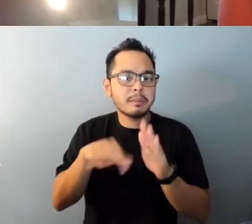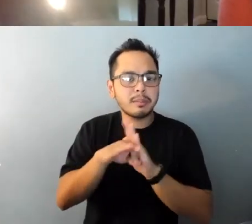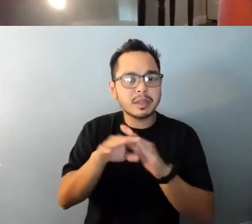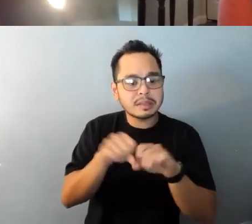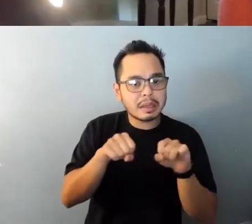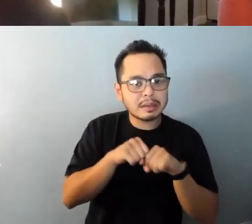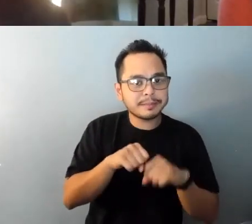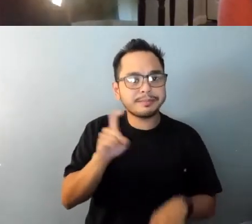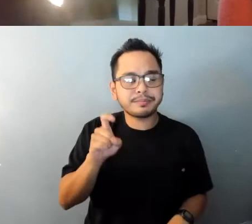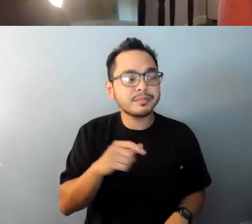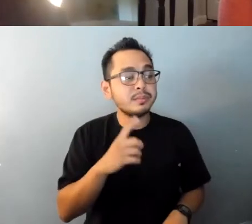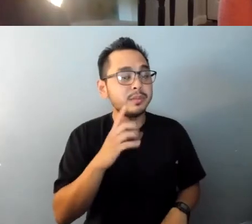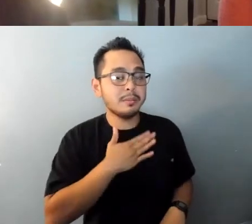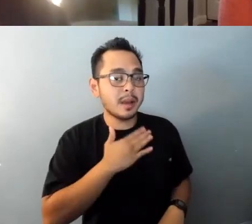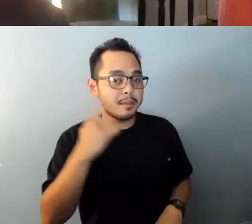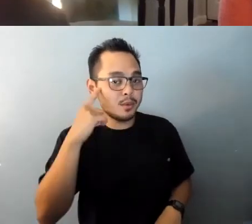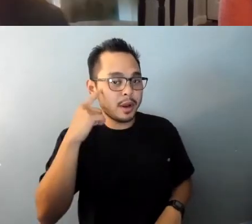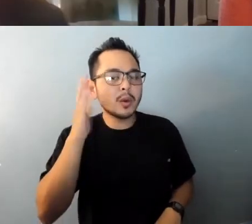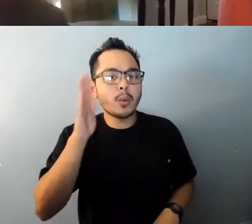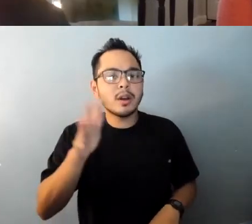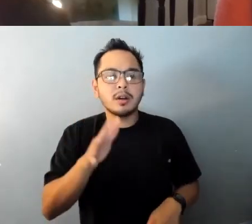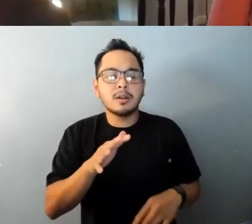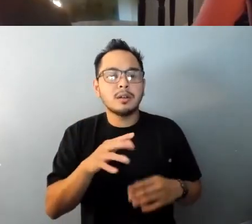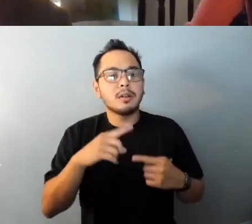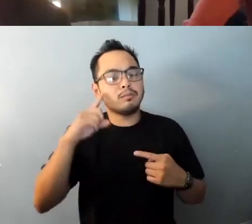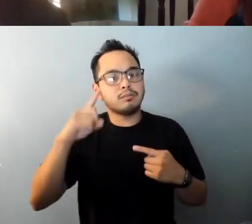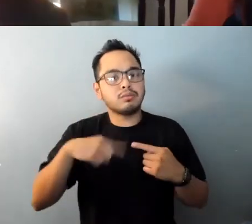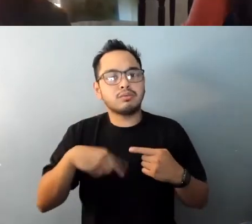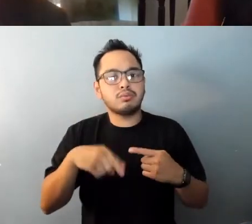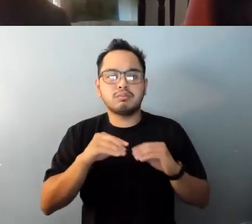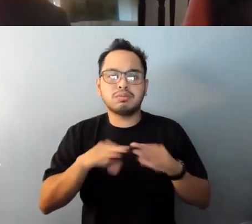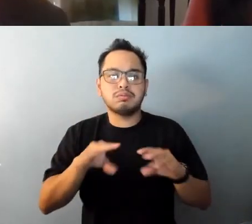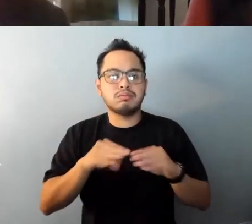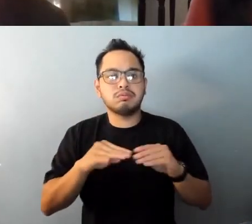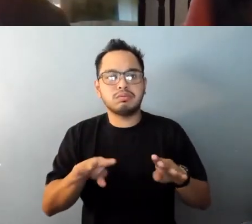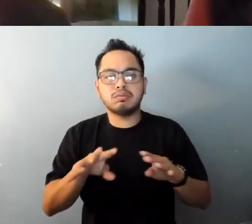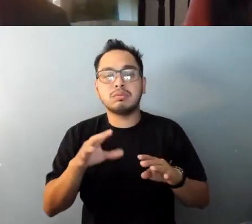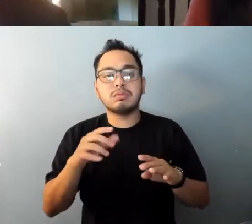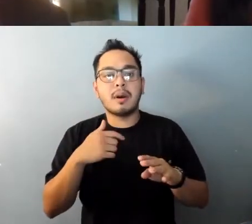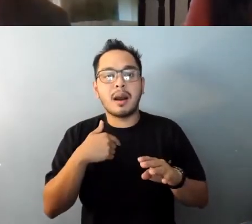my brains put so stories. It is just a matter of catching them as they go by before I get